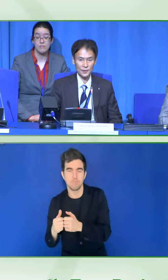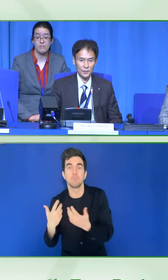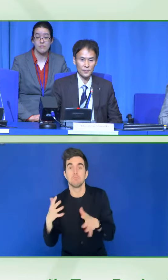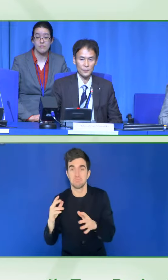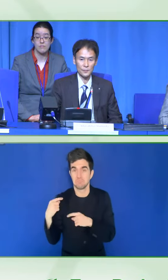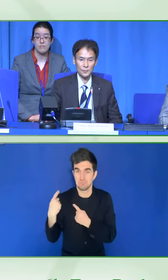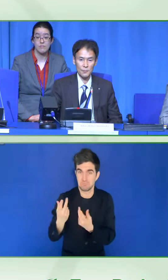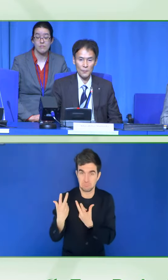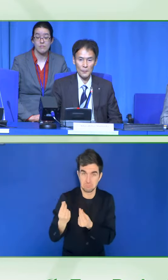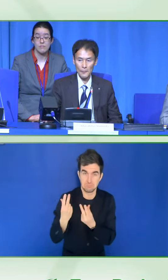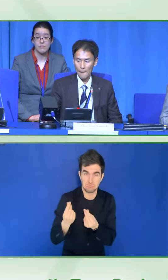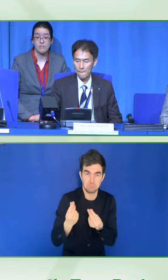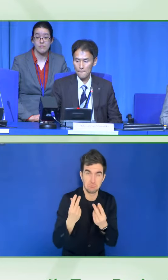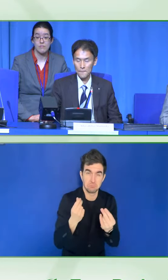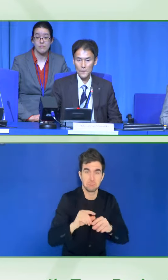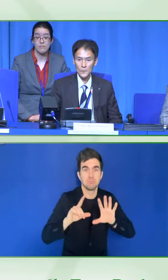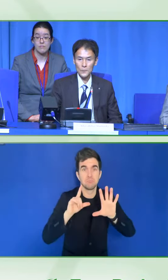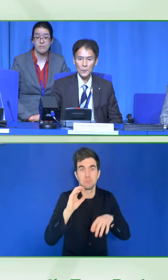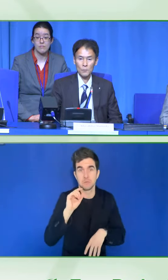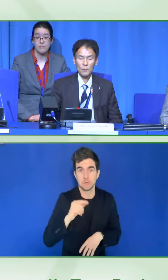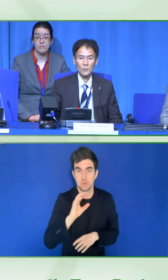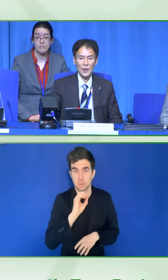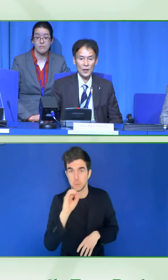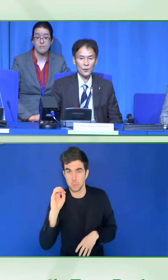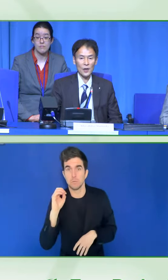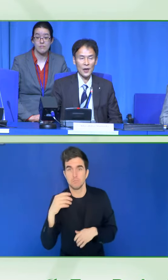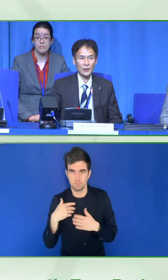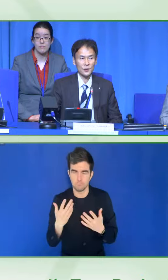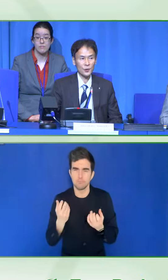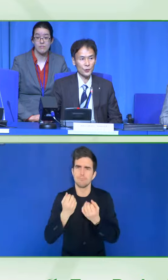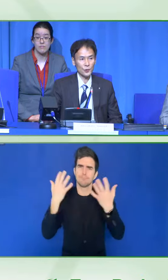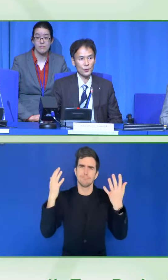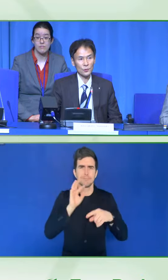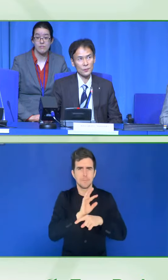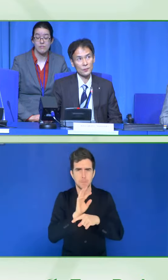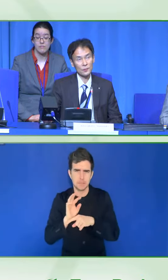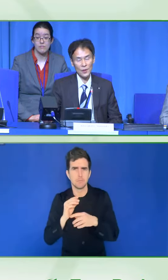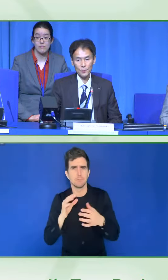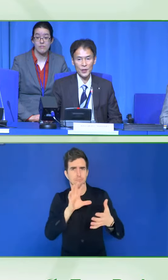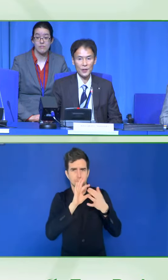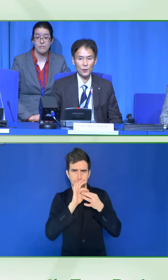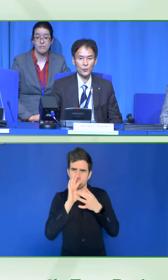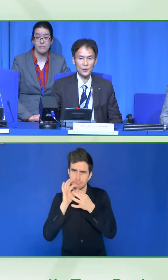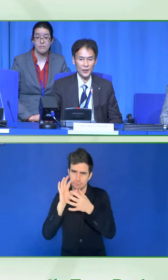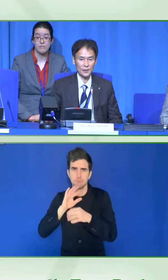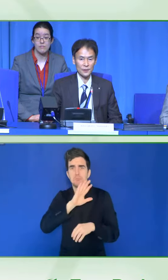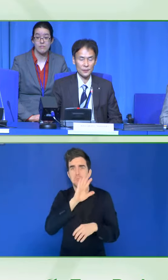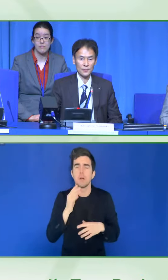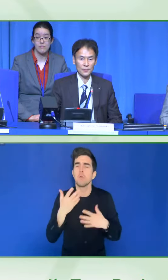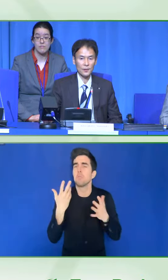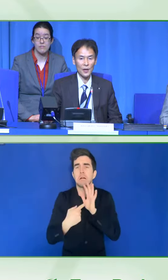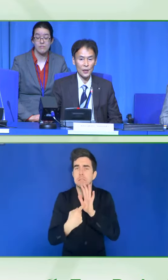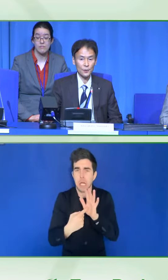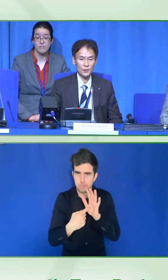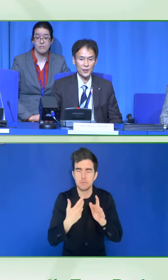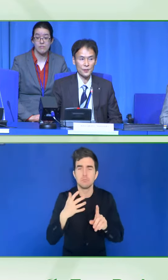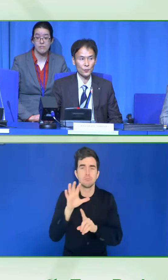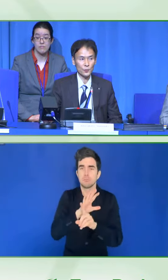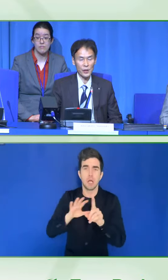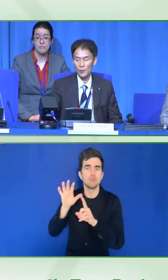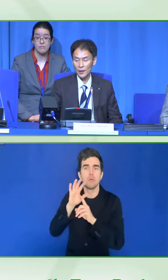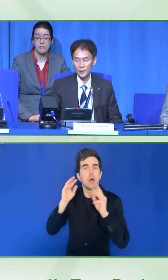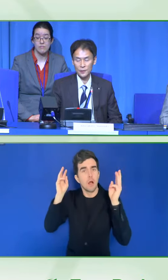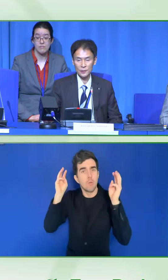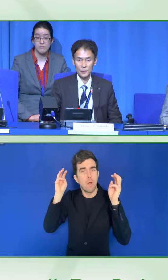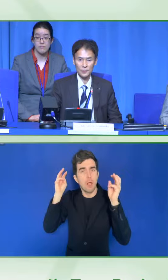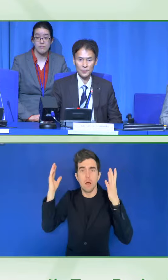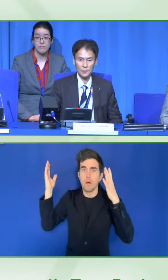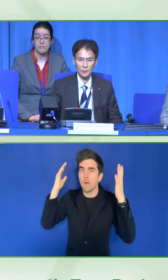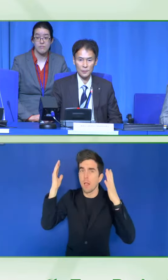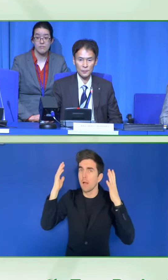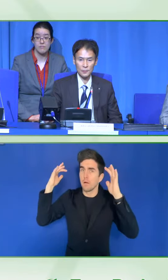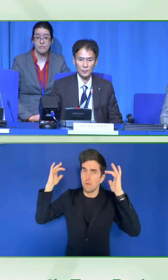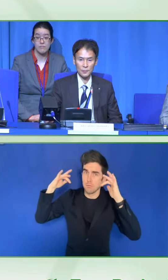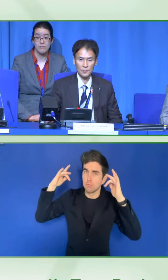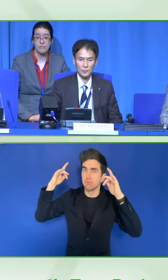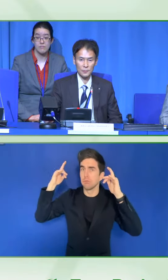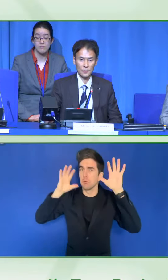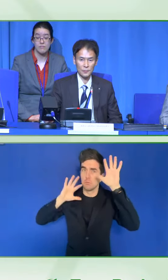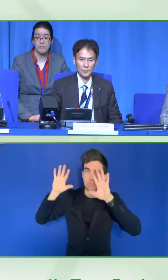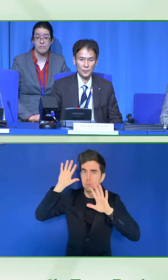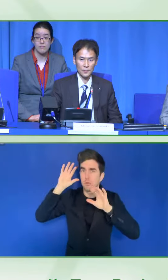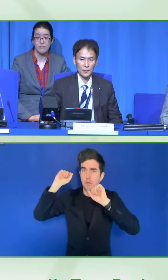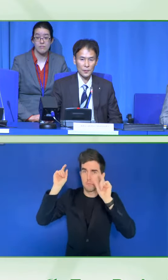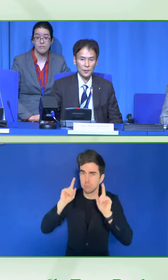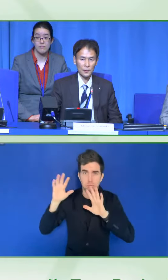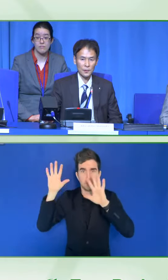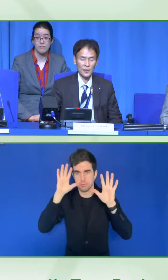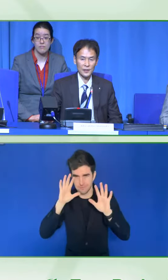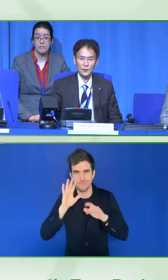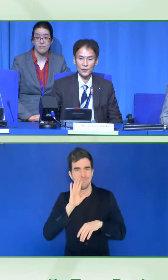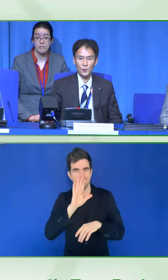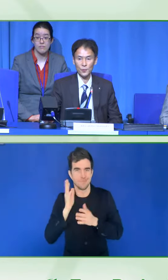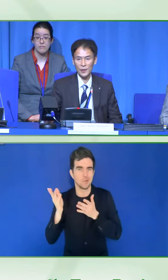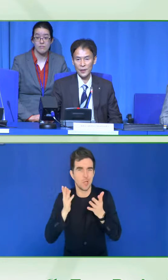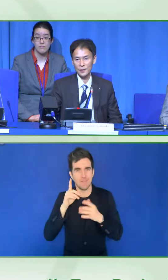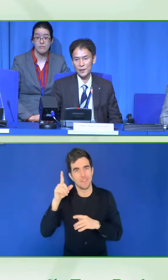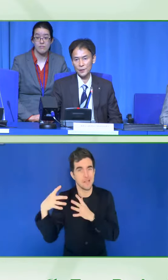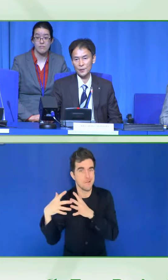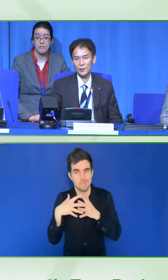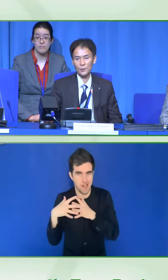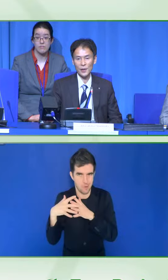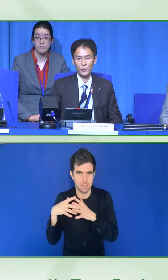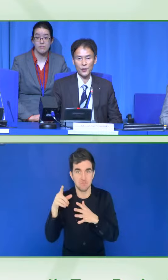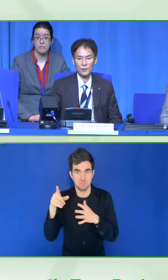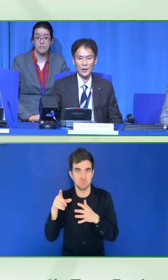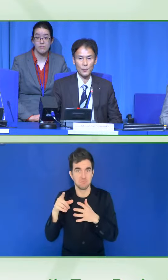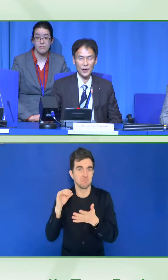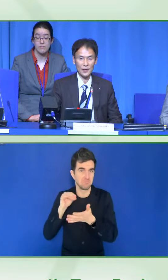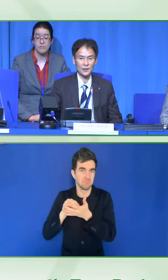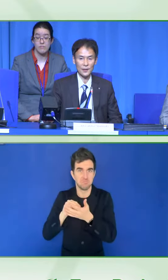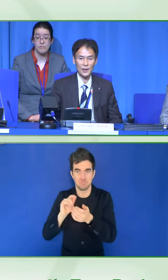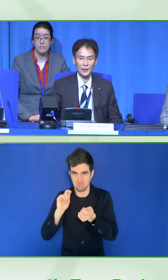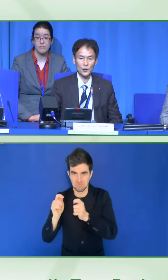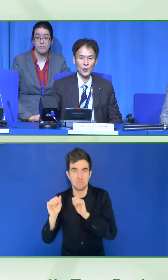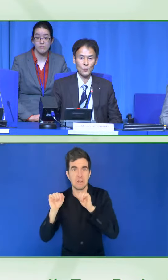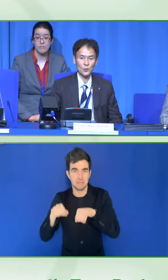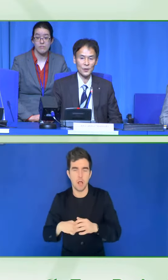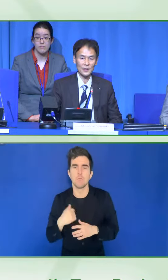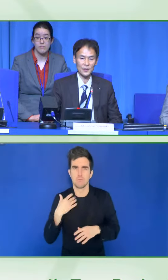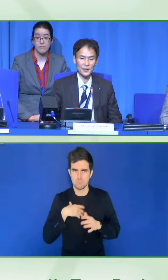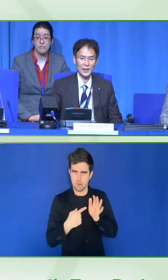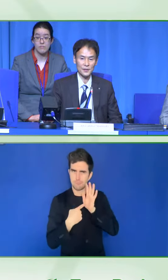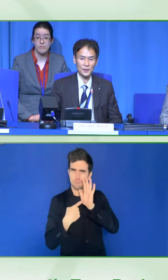They can't find the intended subway line or the required field, and cannot see which tomatoes